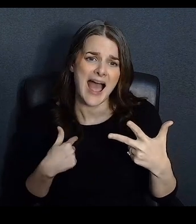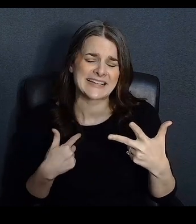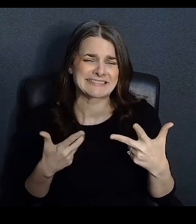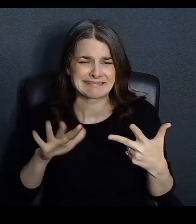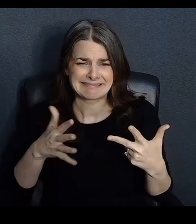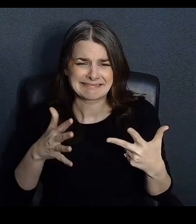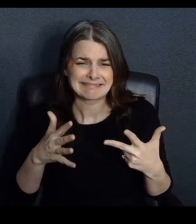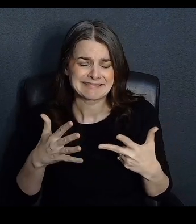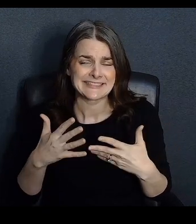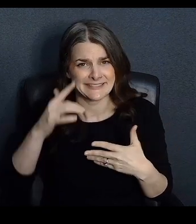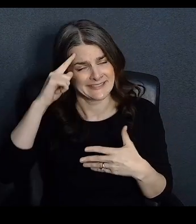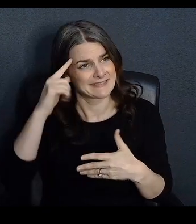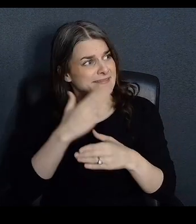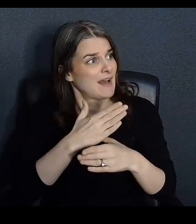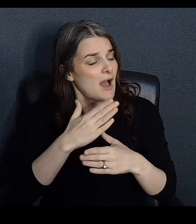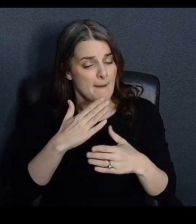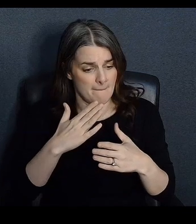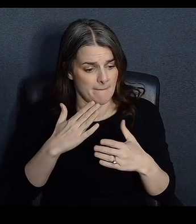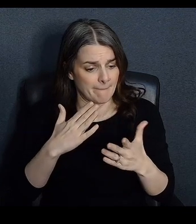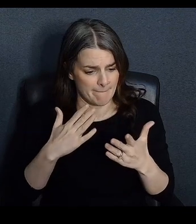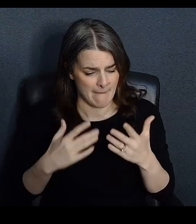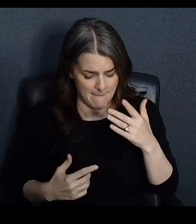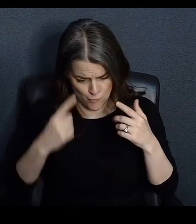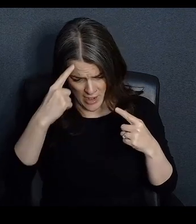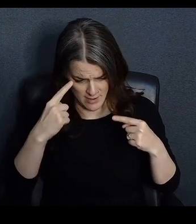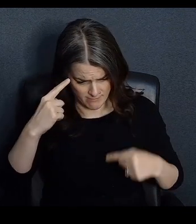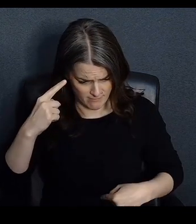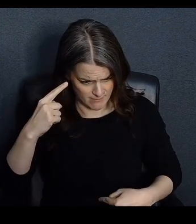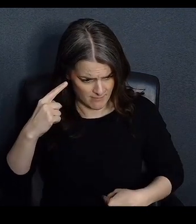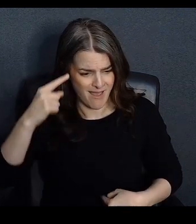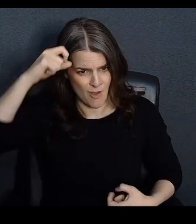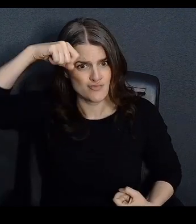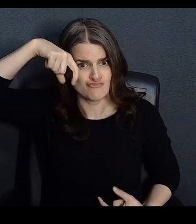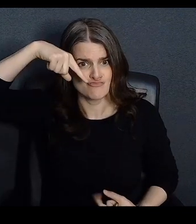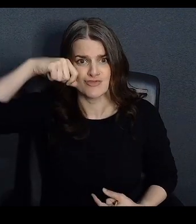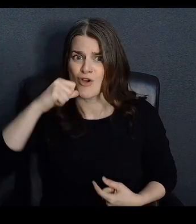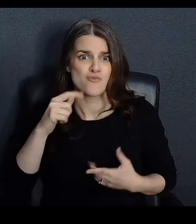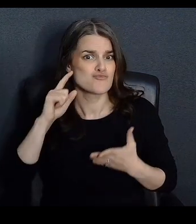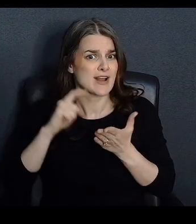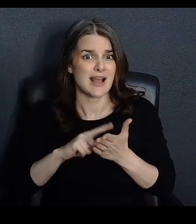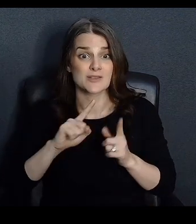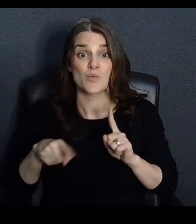which is a fancy way of saying that my brain doesn't always recognize when my body is hungry, or hot, or in pain.